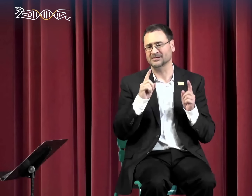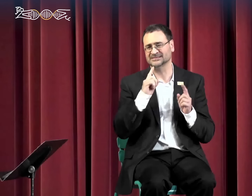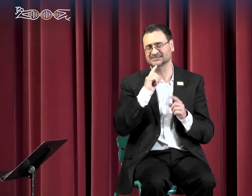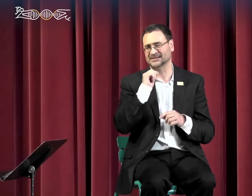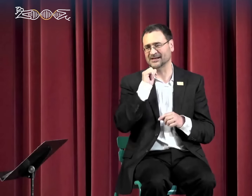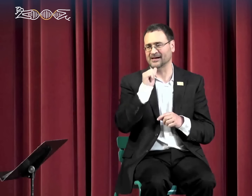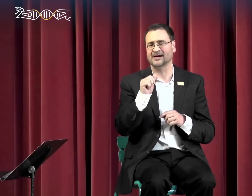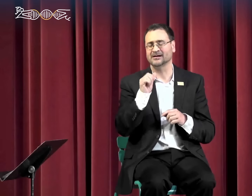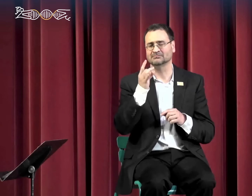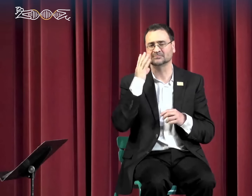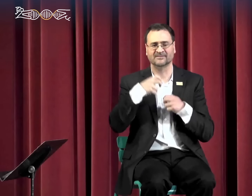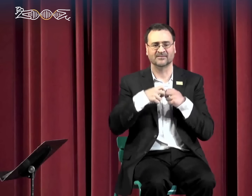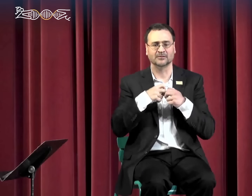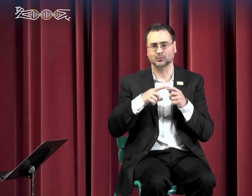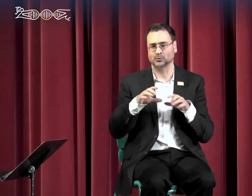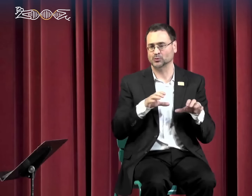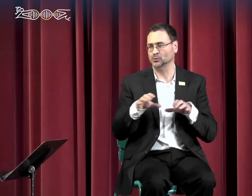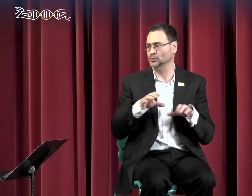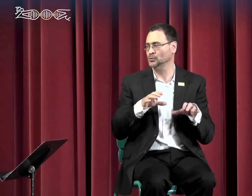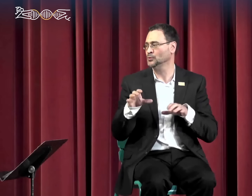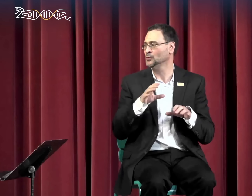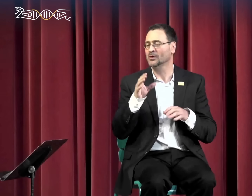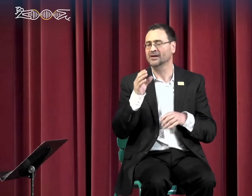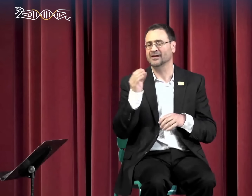But not necessarily a difficult process.